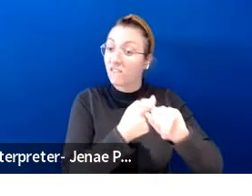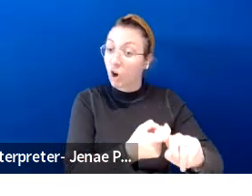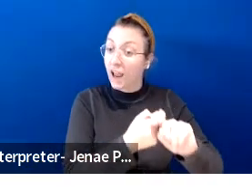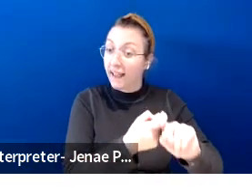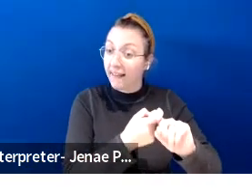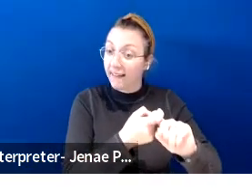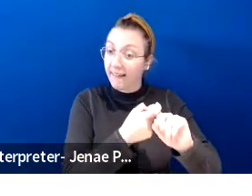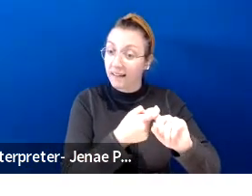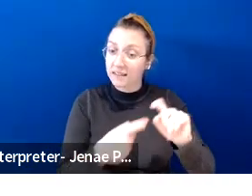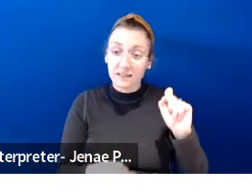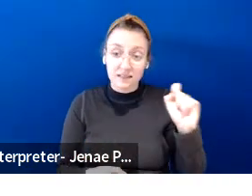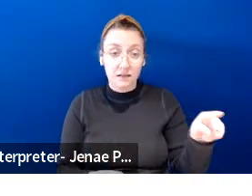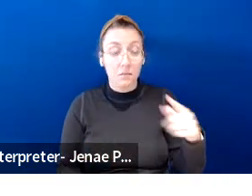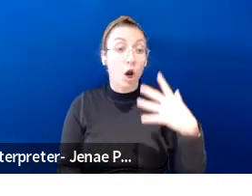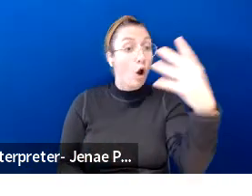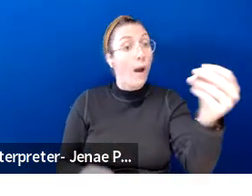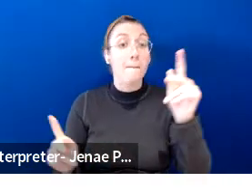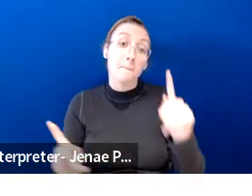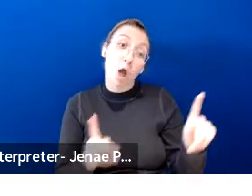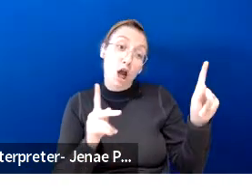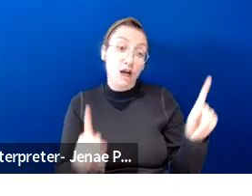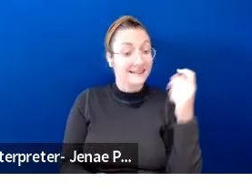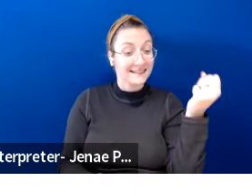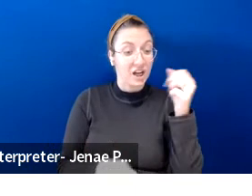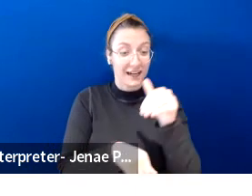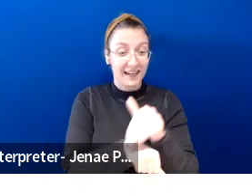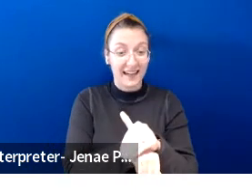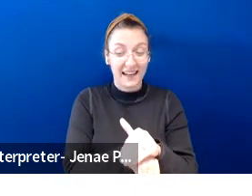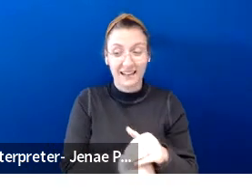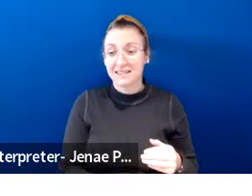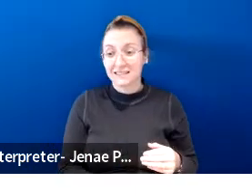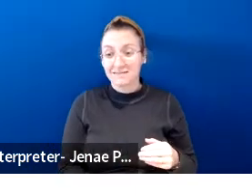to go out and party on a Saturday night and their they need to study